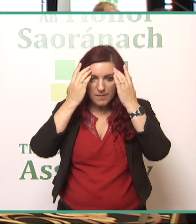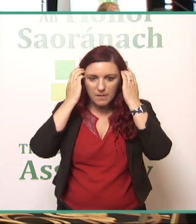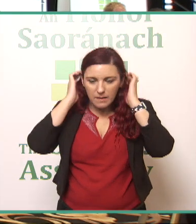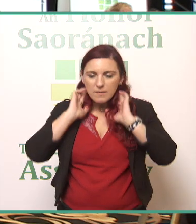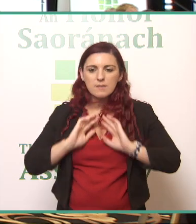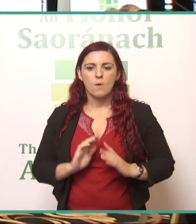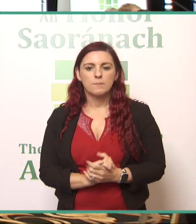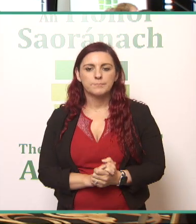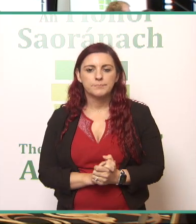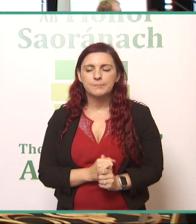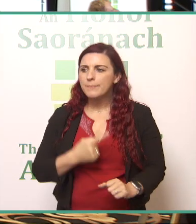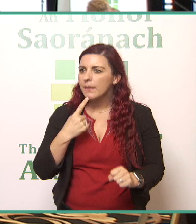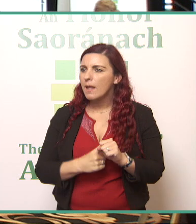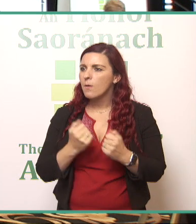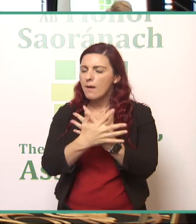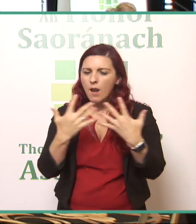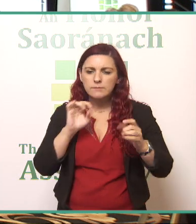um again we have a lot of questions coming in